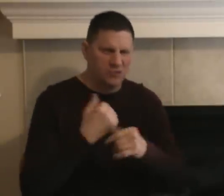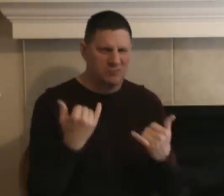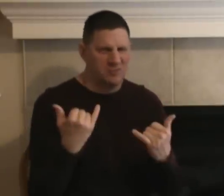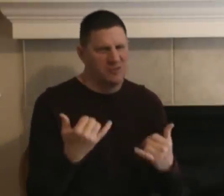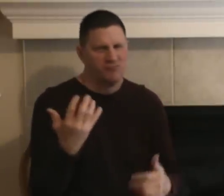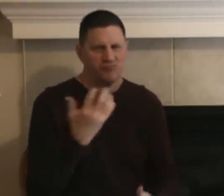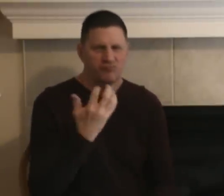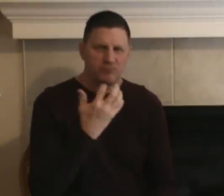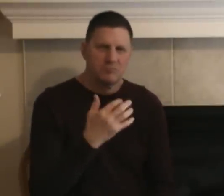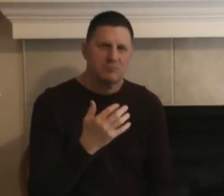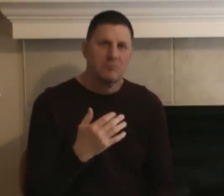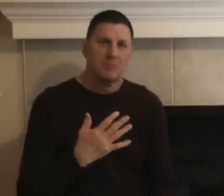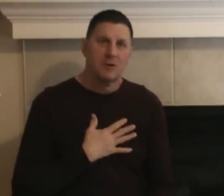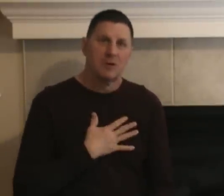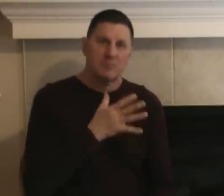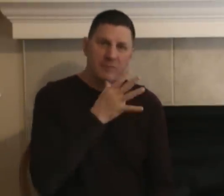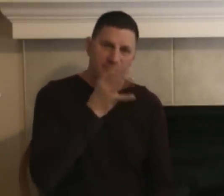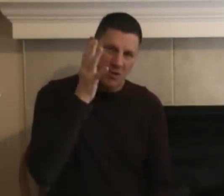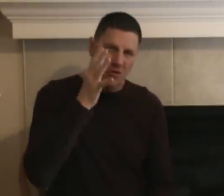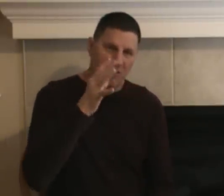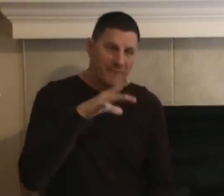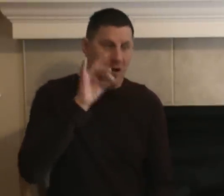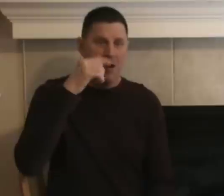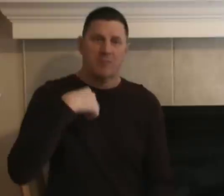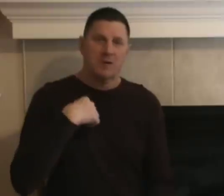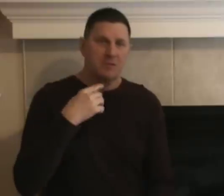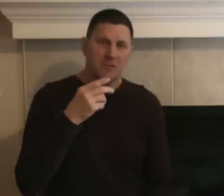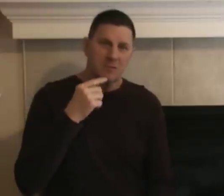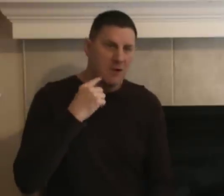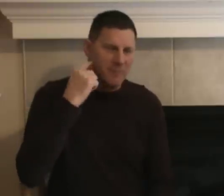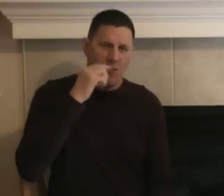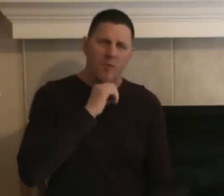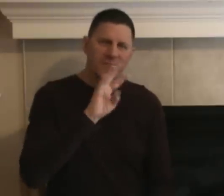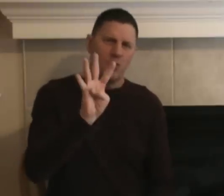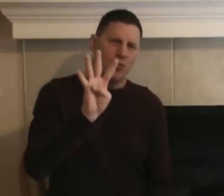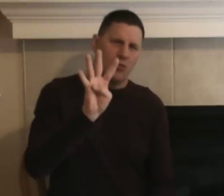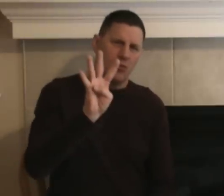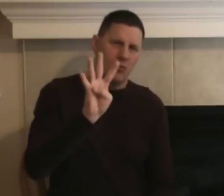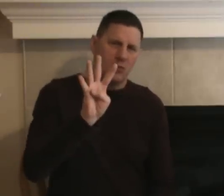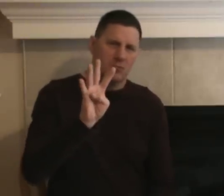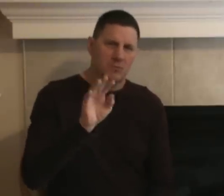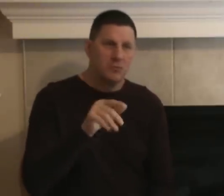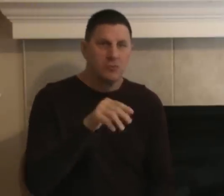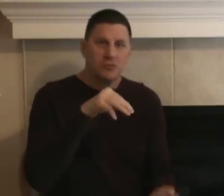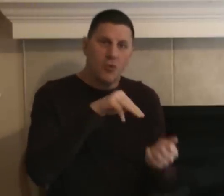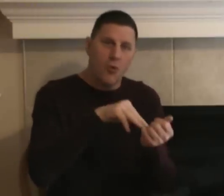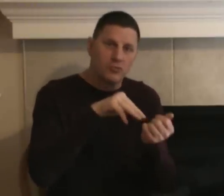my Deafness is much worse, more severe. My parents found out I was Deaf when I was 4